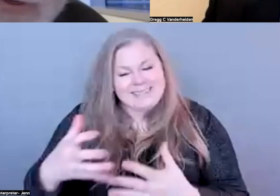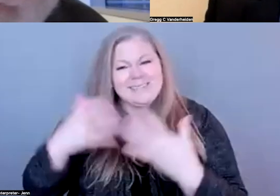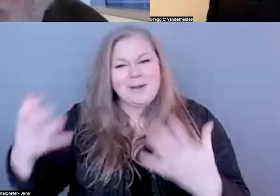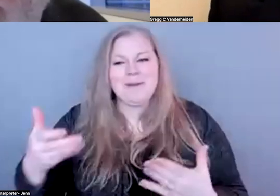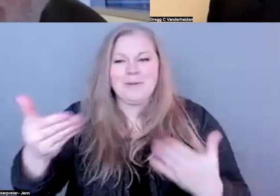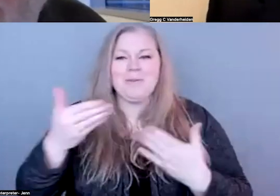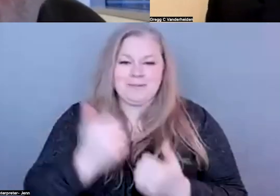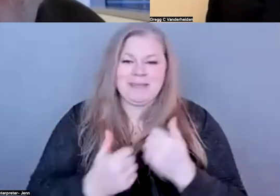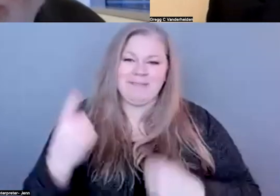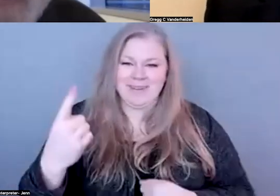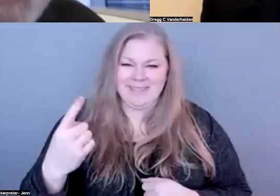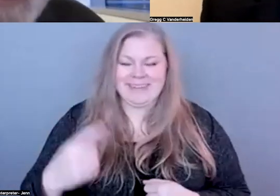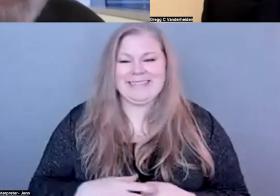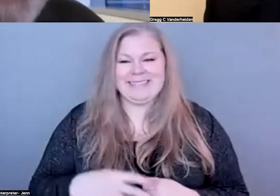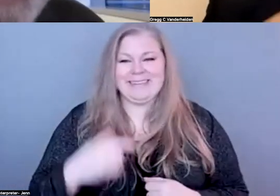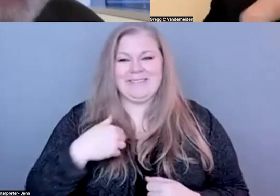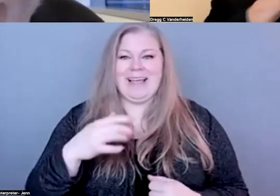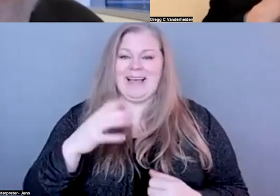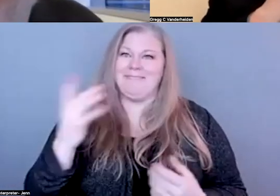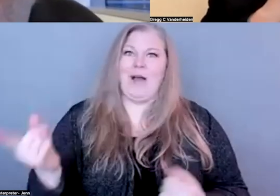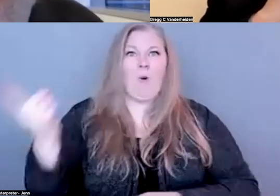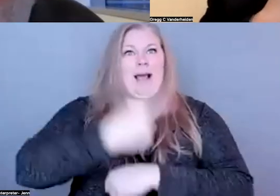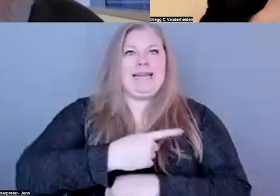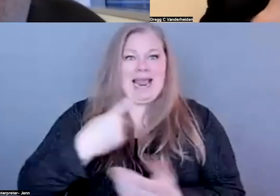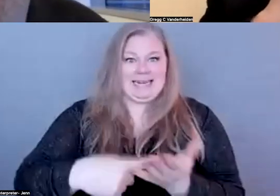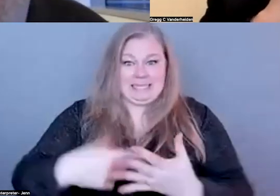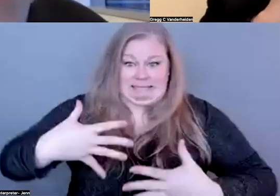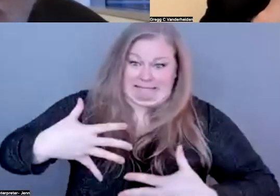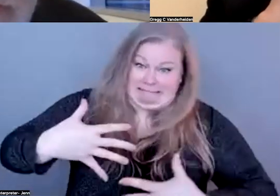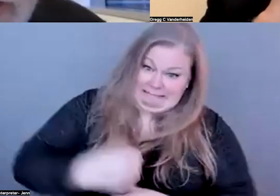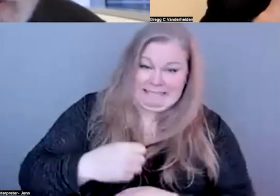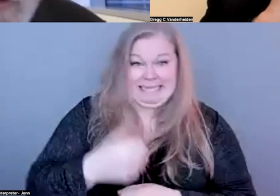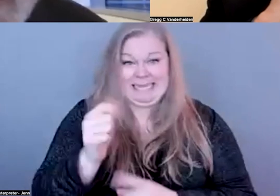day's worth of discussion in 10 minutes -- that would be impossible -- but I'm